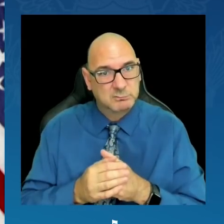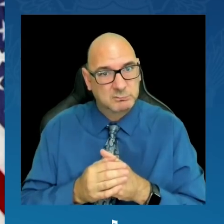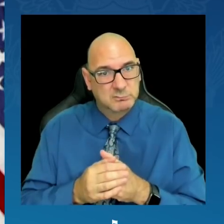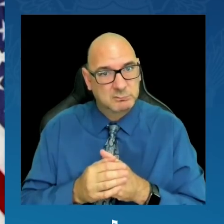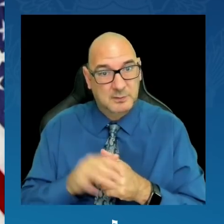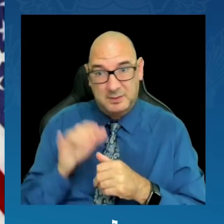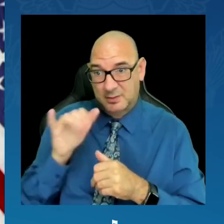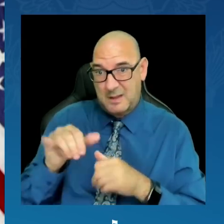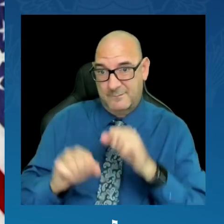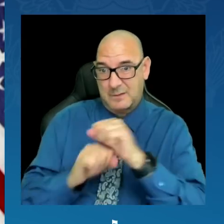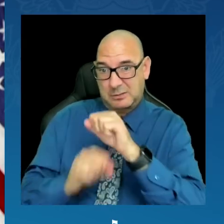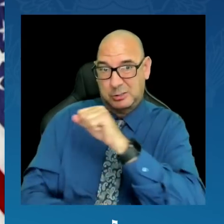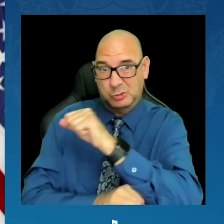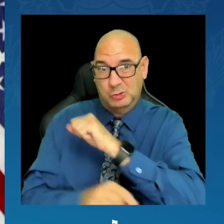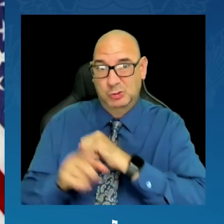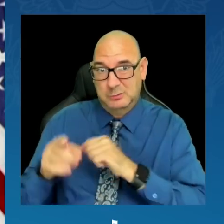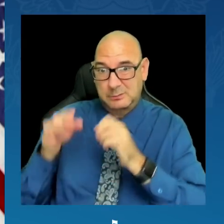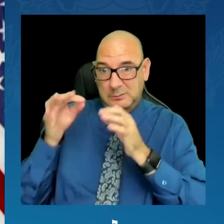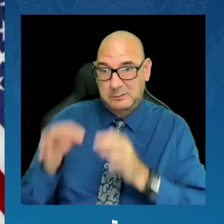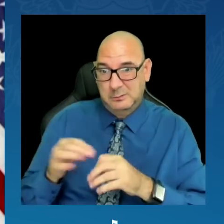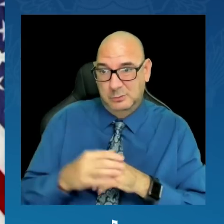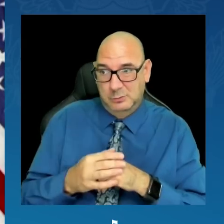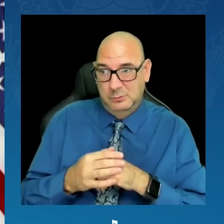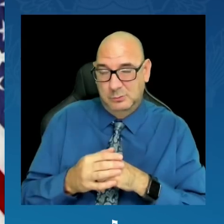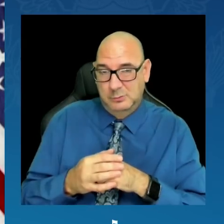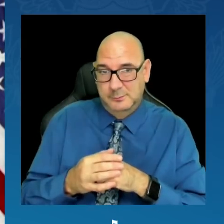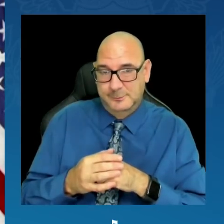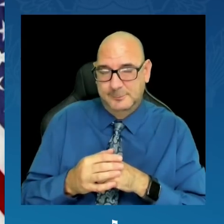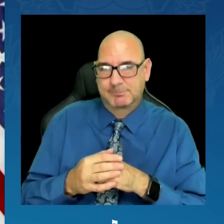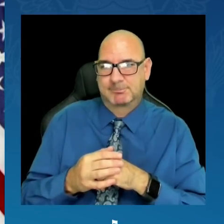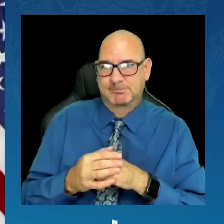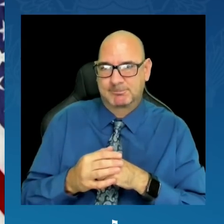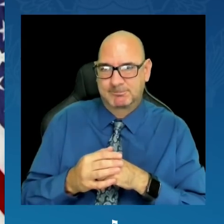In holding that it is not deeply rooted in our history,